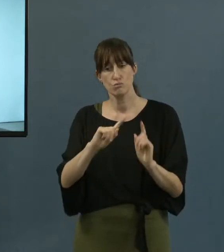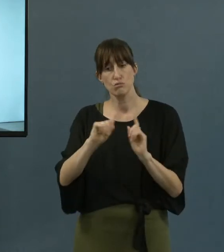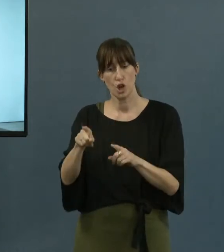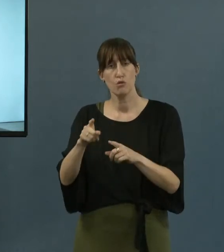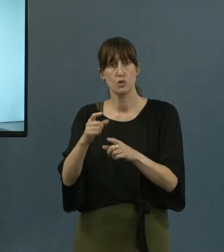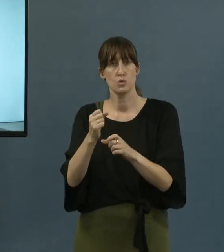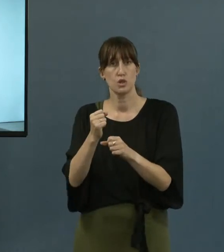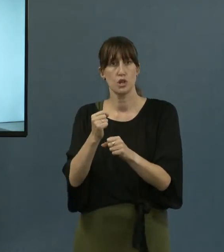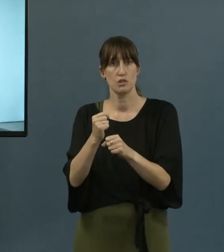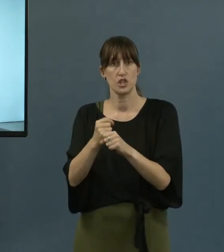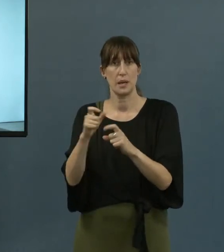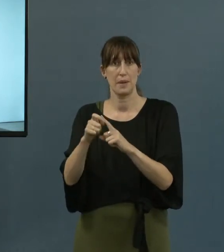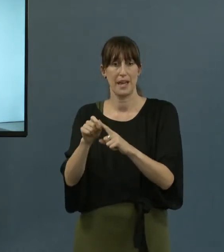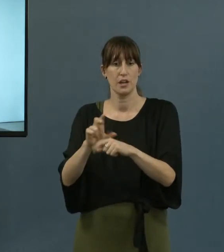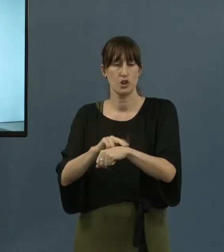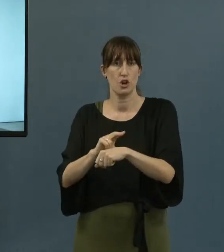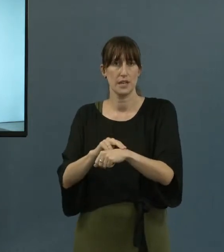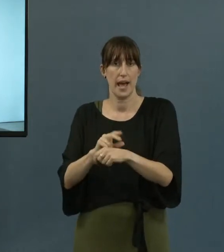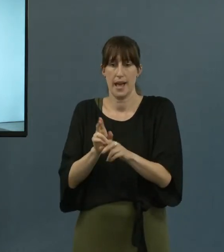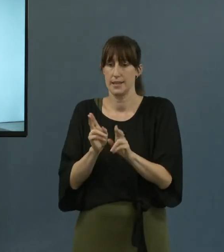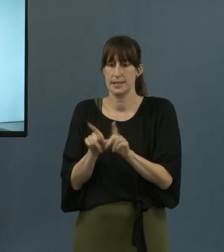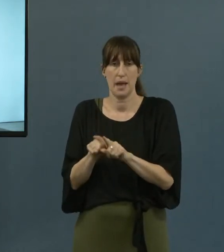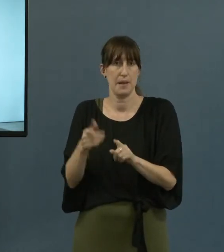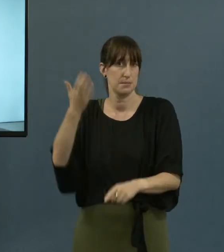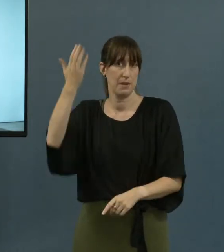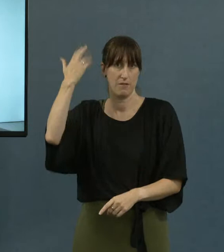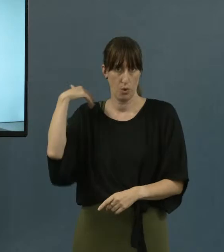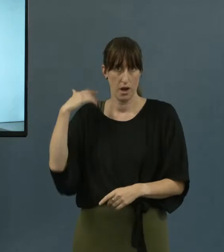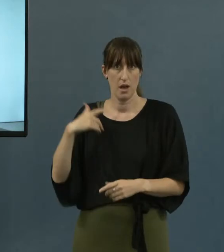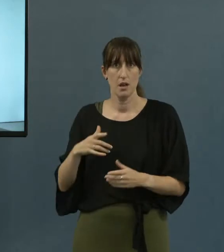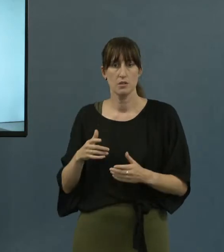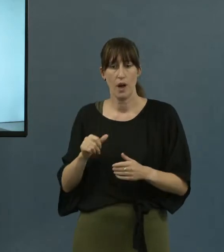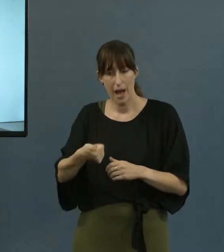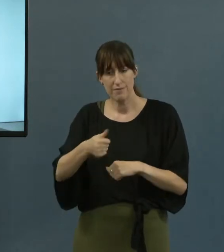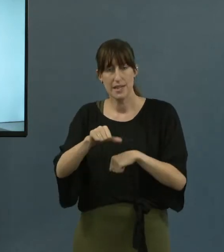services as you would prior to